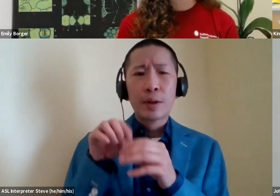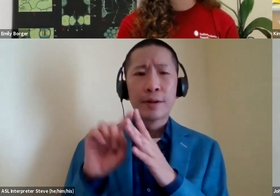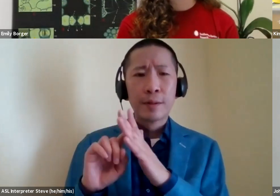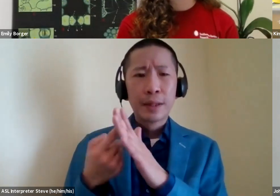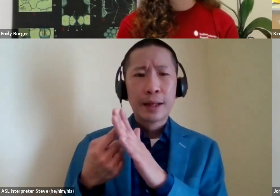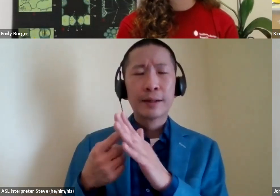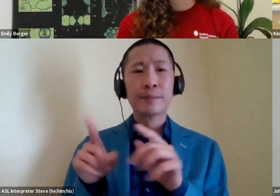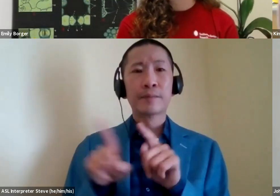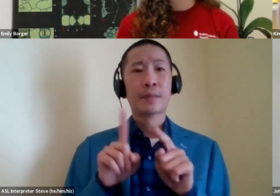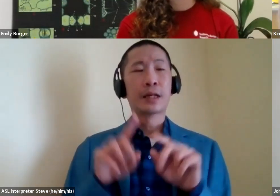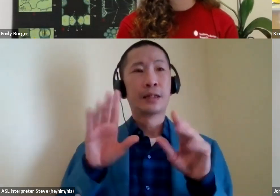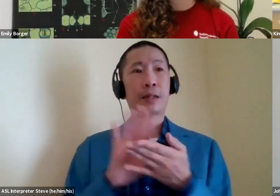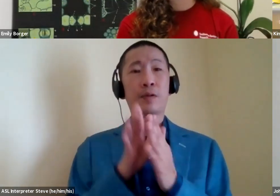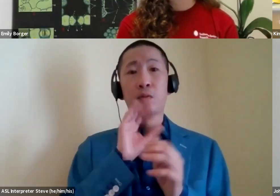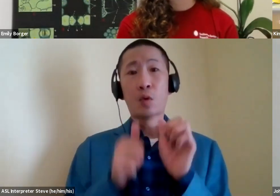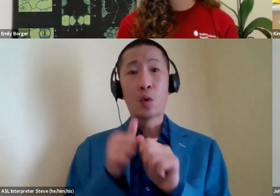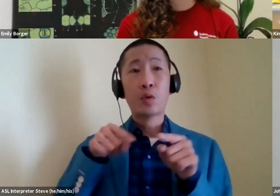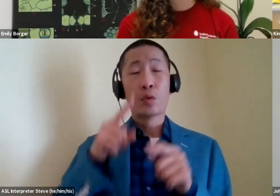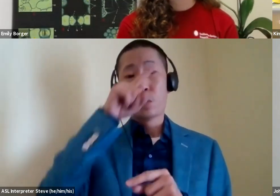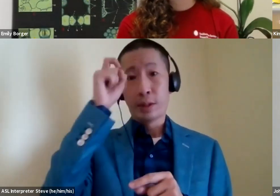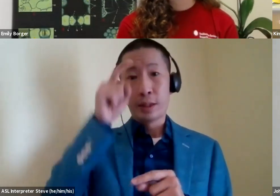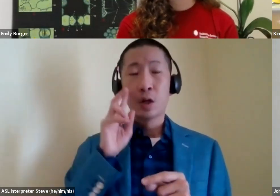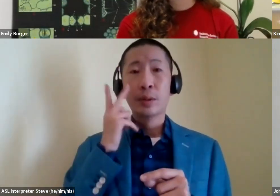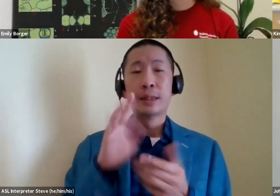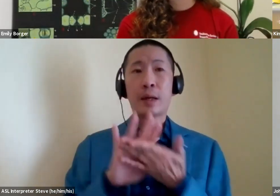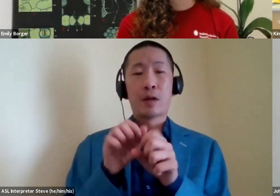Kim Komatsu (she/her): As it grows older throughout the summer and you'll see that whole gets bigger and bigger and bigger.